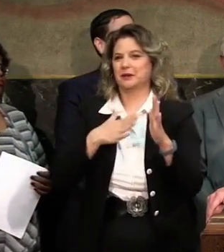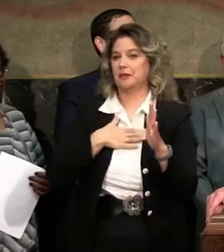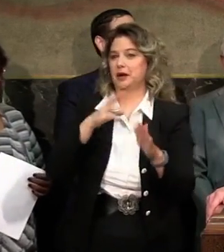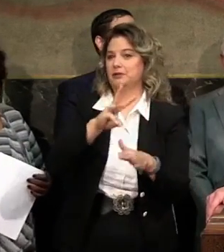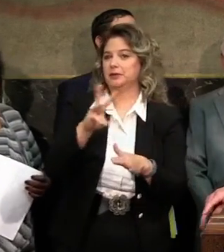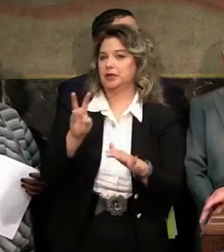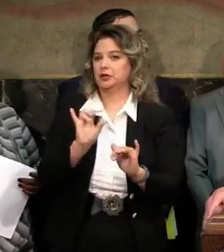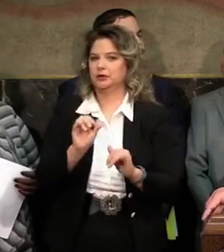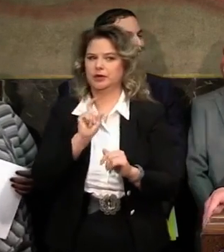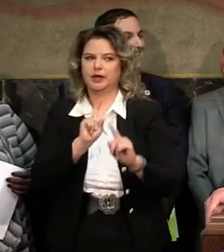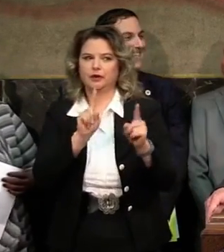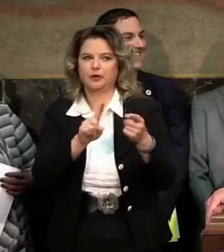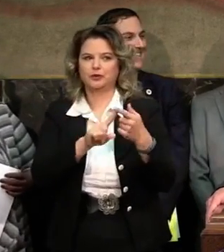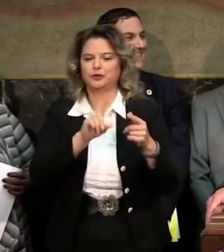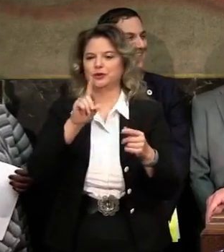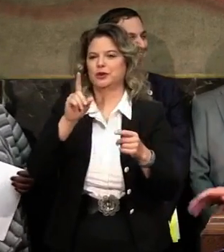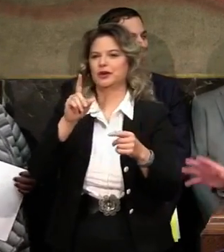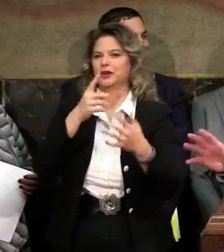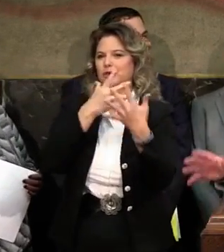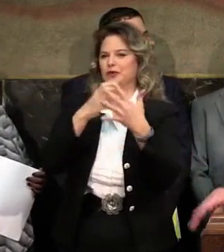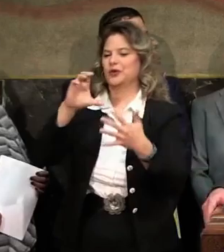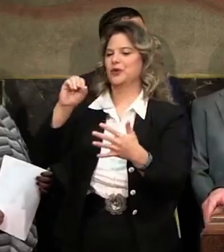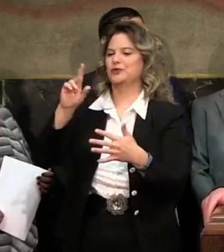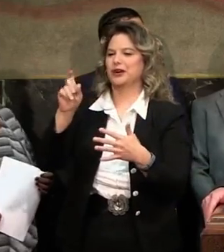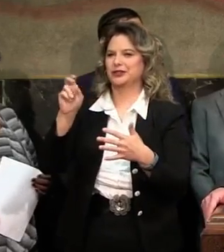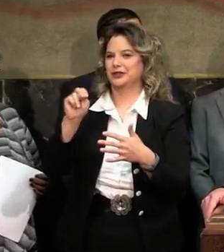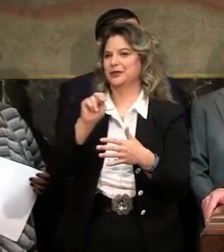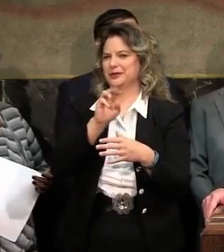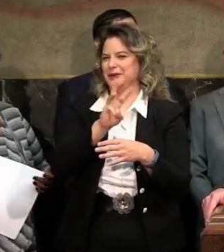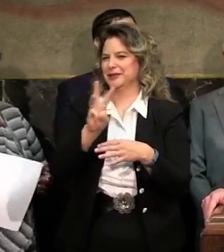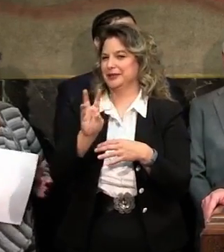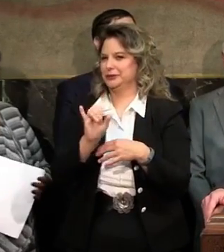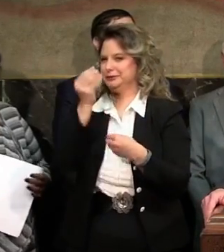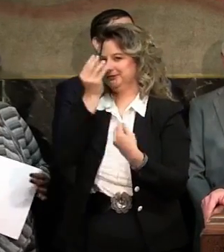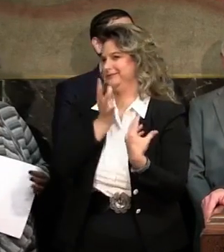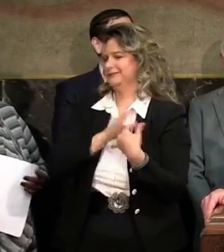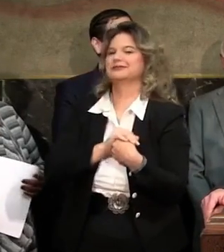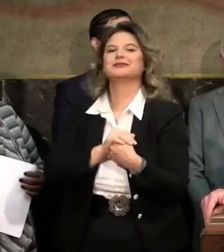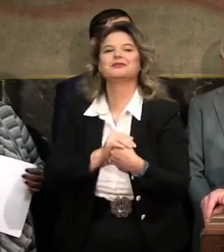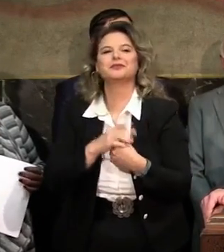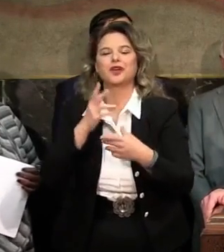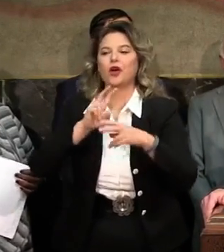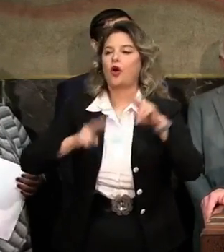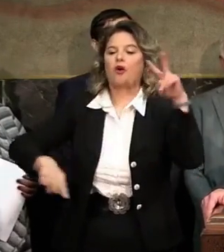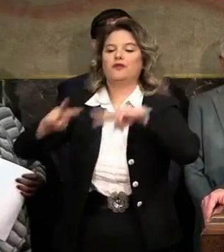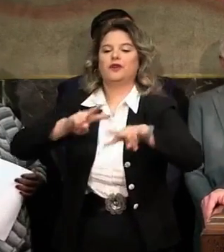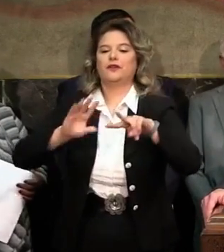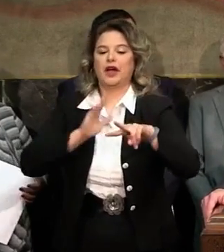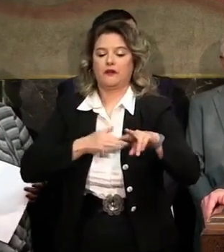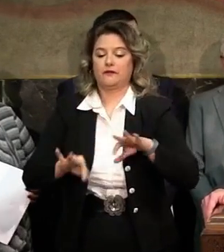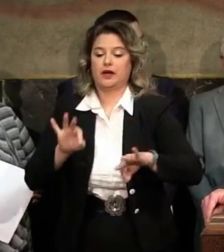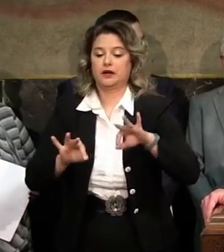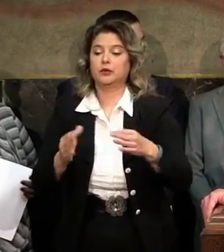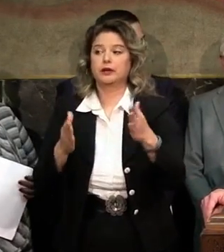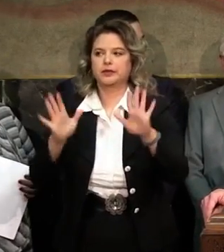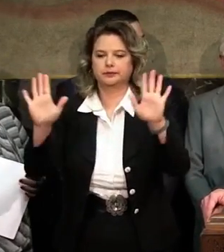website just to let you know that. I'd like to give an overview of our findings and recommendations the full report